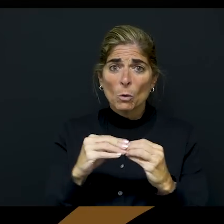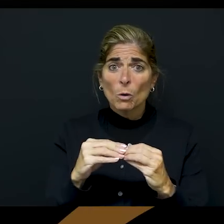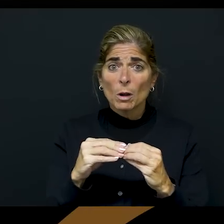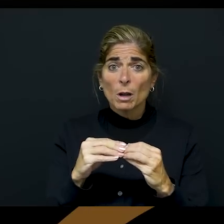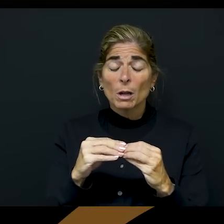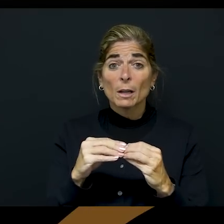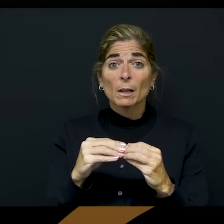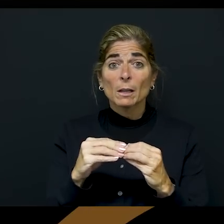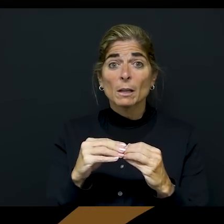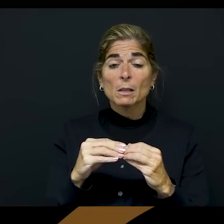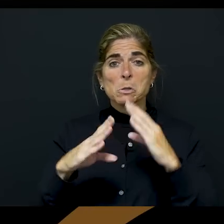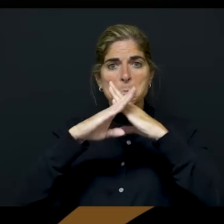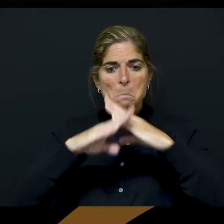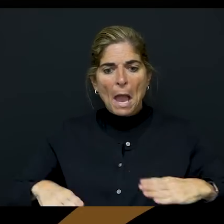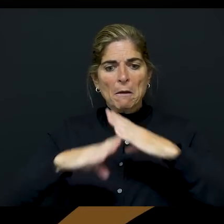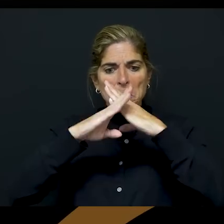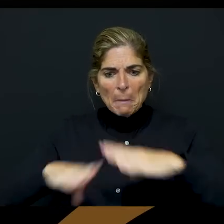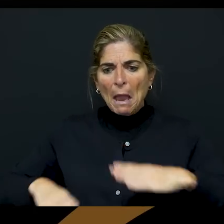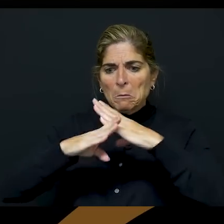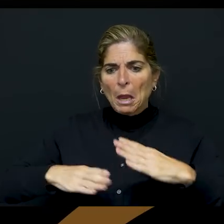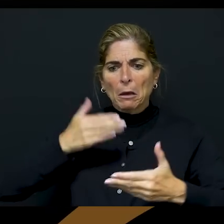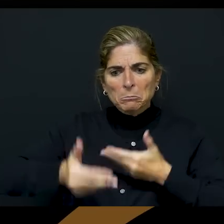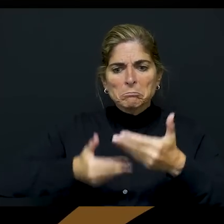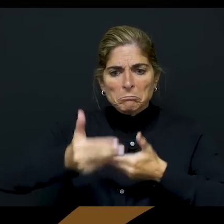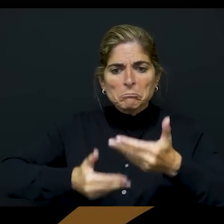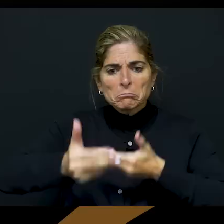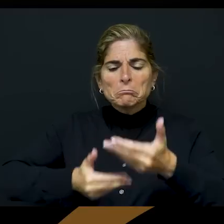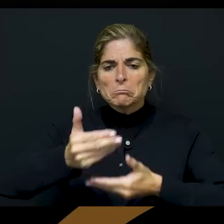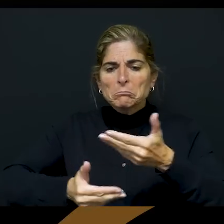Feeling although I was clearing hurdle after hurdle and I'm, you know,